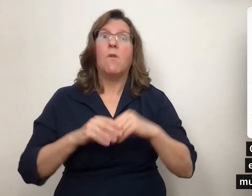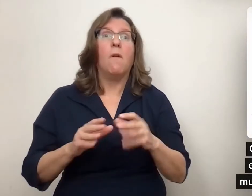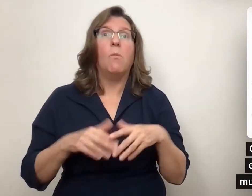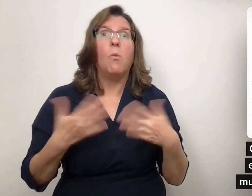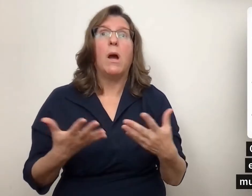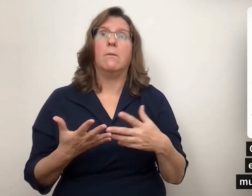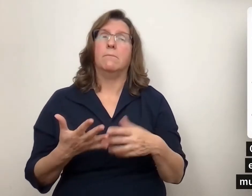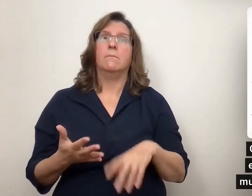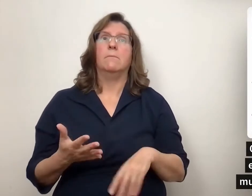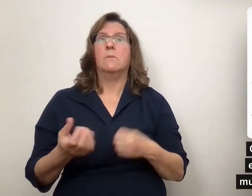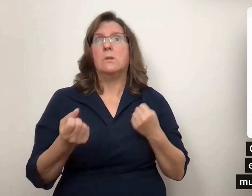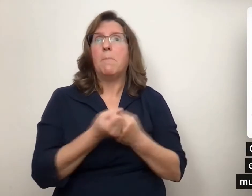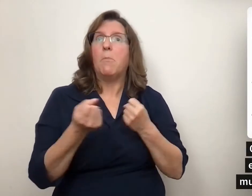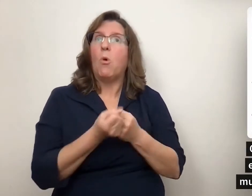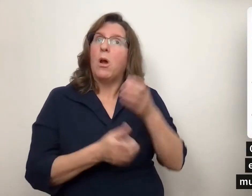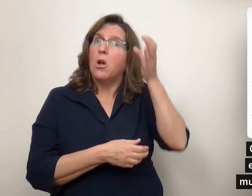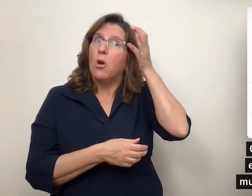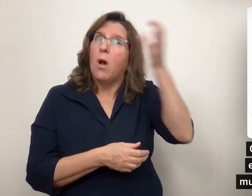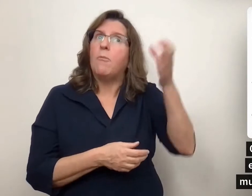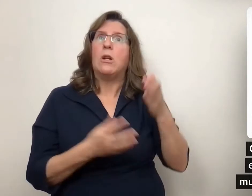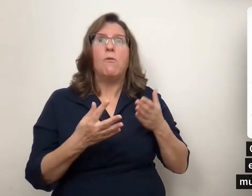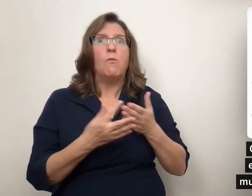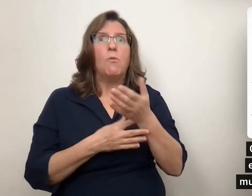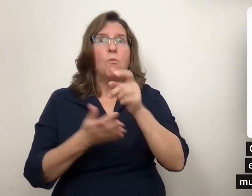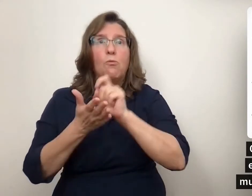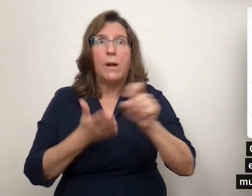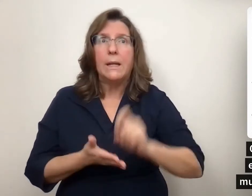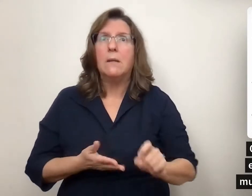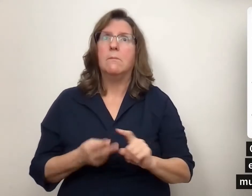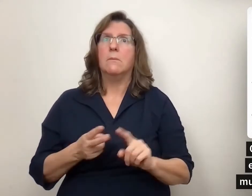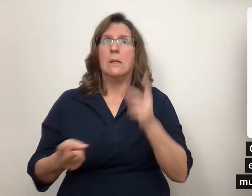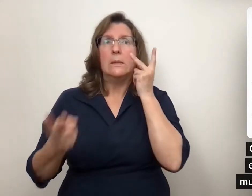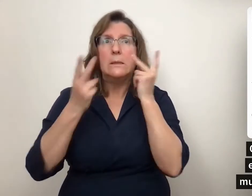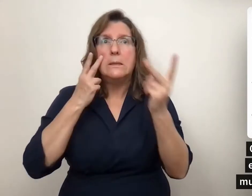Comprehension is supported and enhanced through: